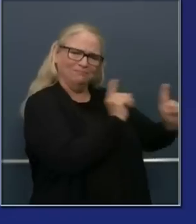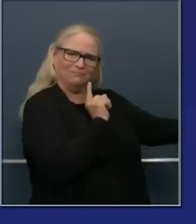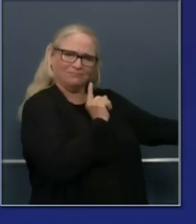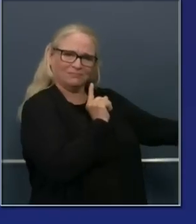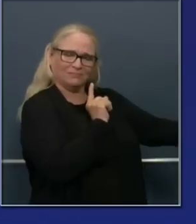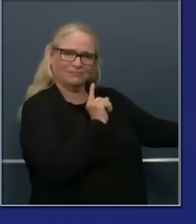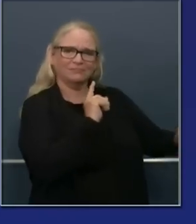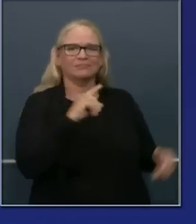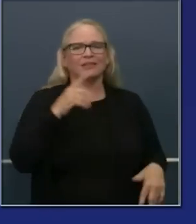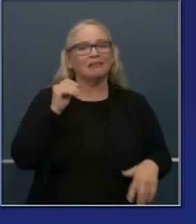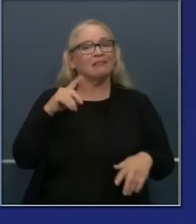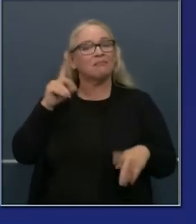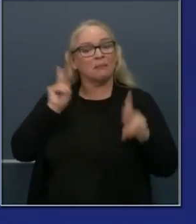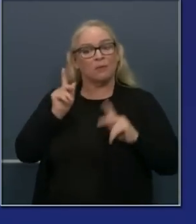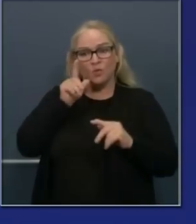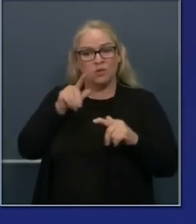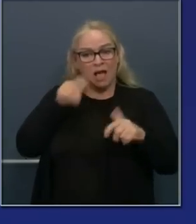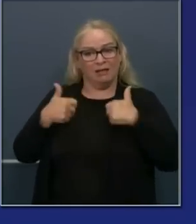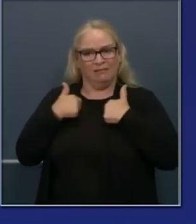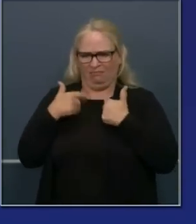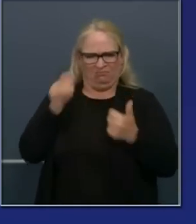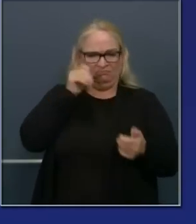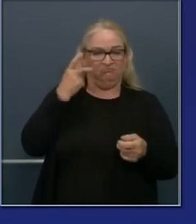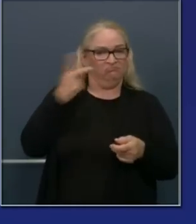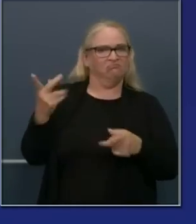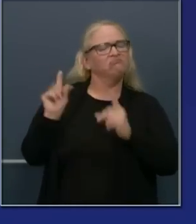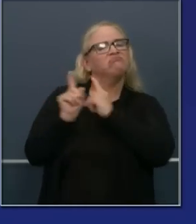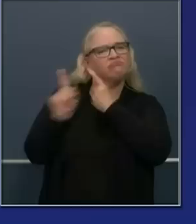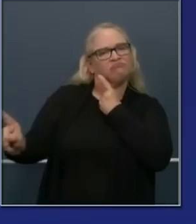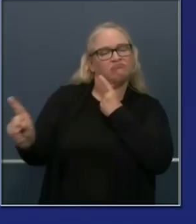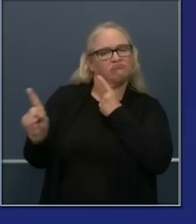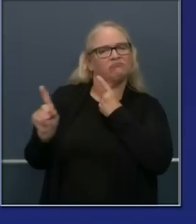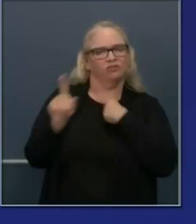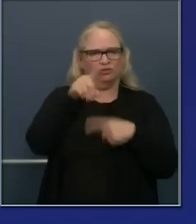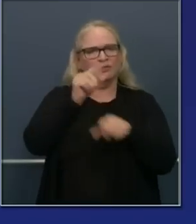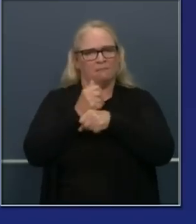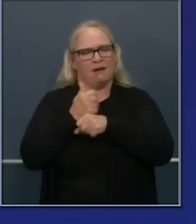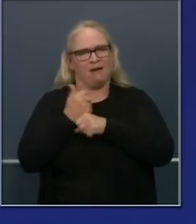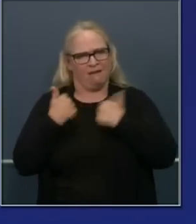FEET APART FROM PEOPLE IS YOU OTHERWISE DO NOT MIX WITH.